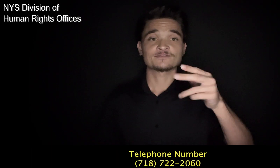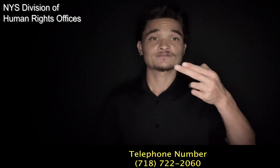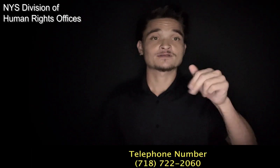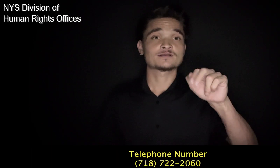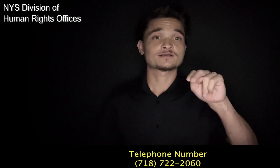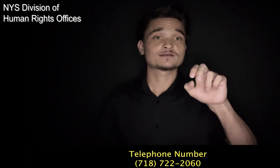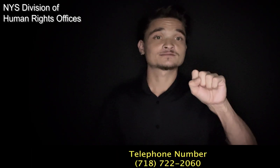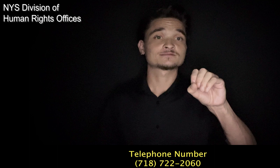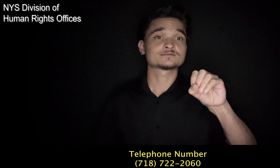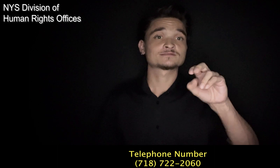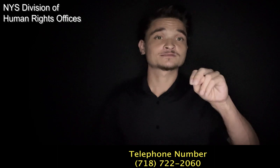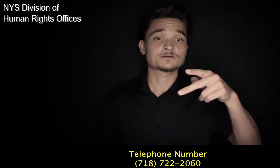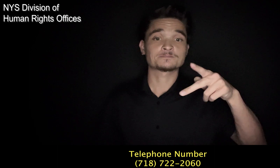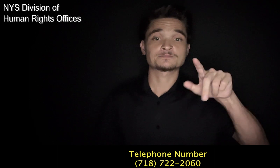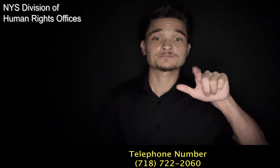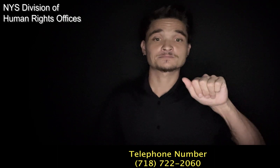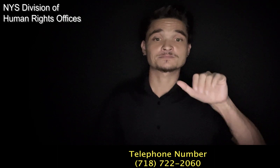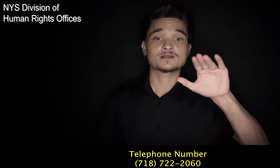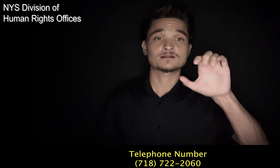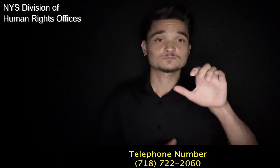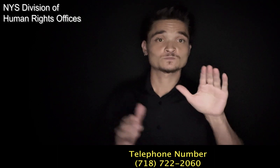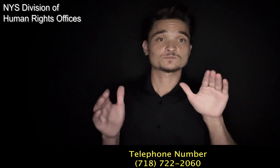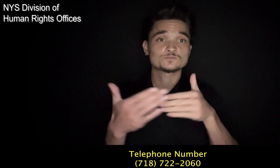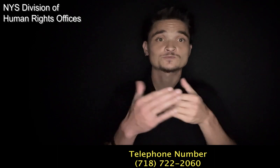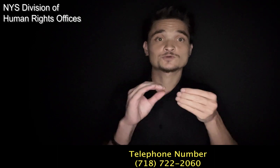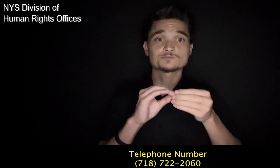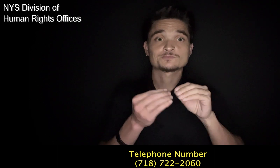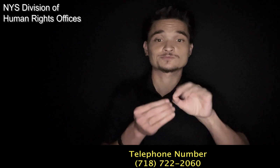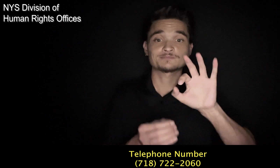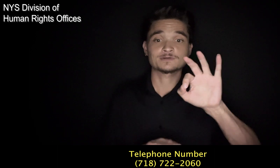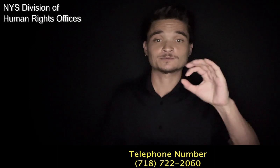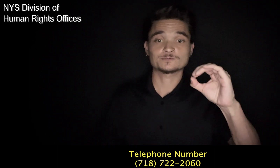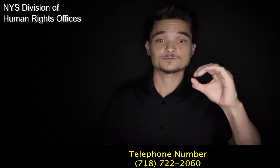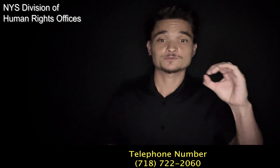Telephone Number (718) 722-2060